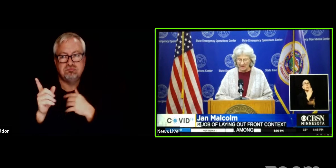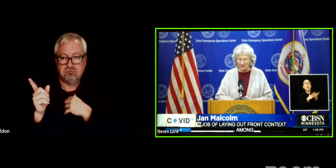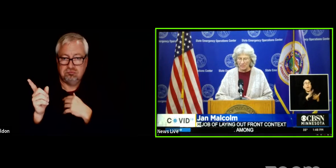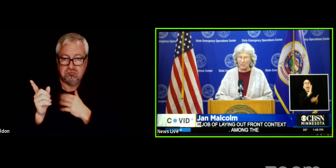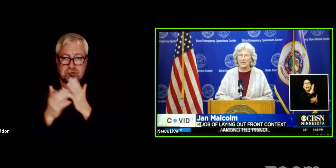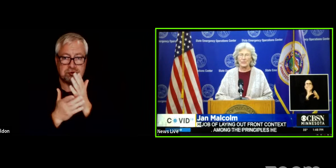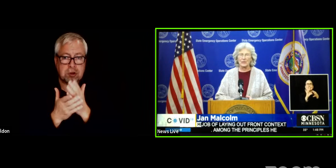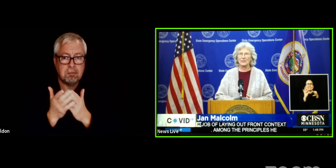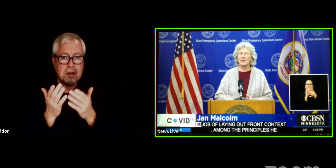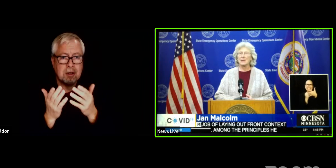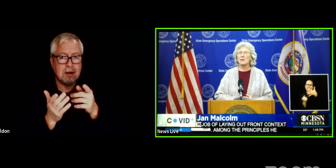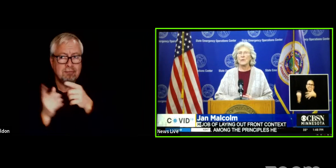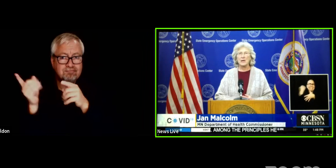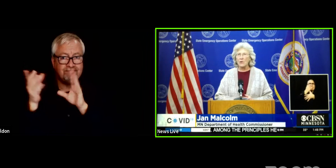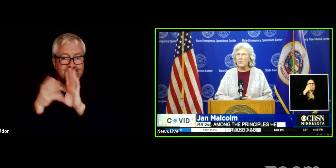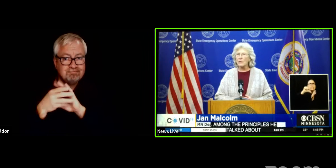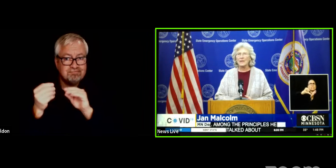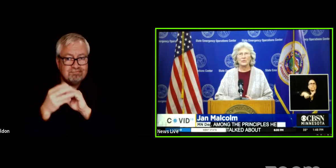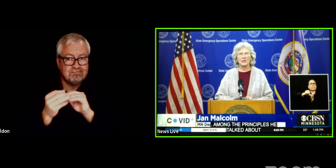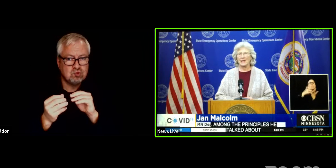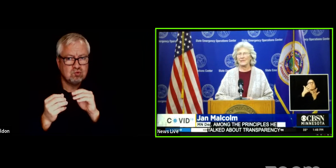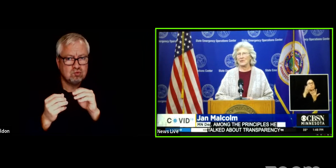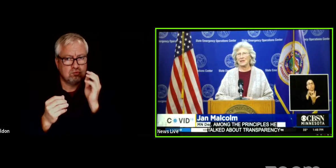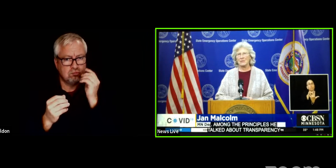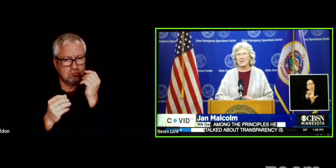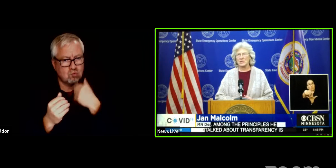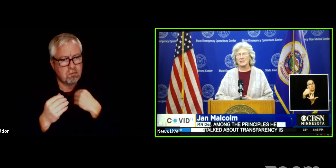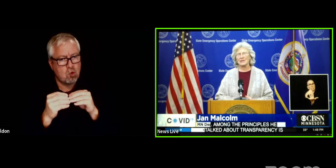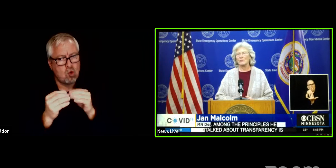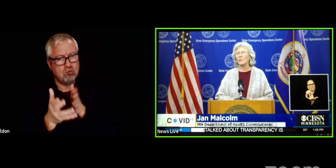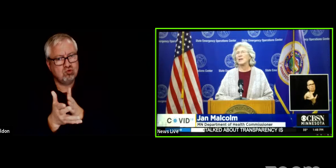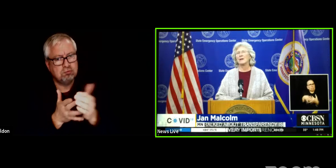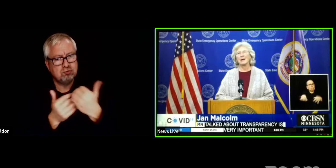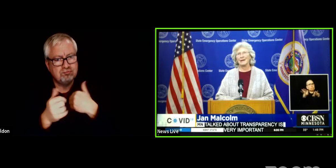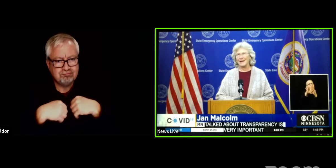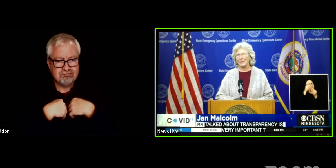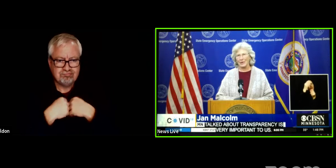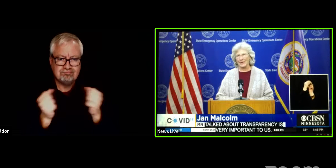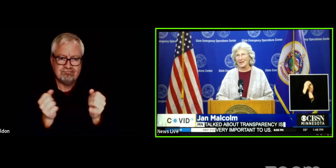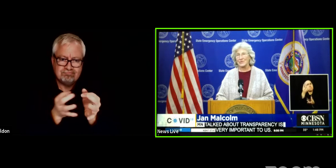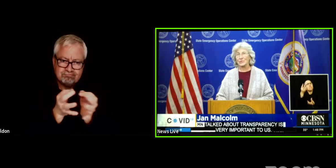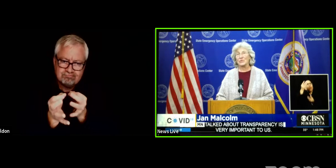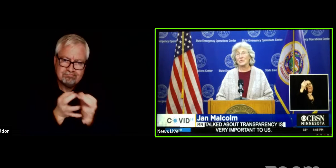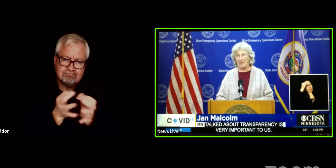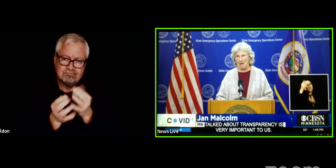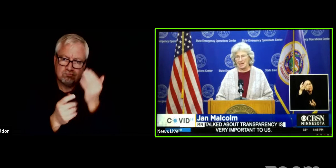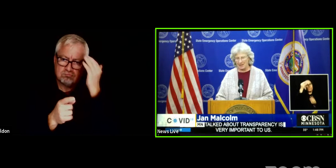VERY IMPORTANT TO US. WE KNOW THAT YOU'RE GOING TO HAVE A LOT OF QUESTIONS AND WE ARE NOT GOING TO HAVE ALL THE ANSWERS TODAY.